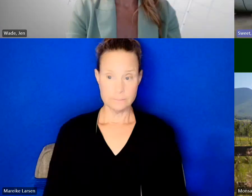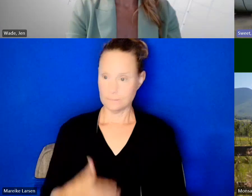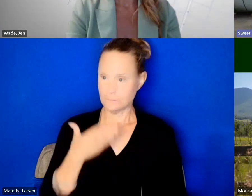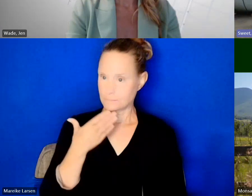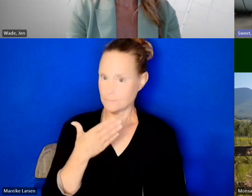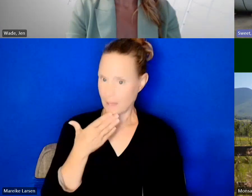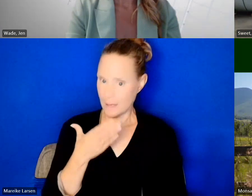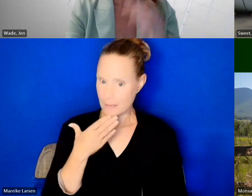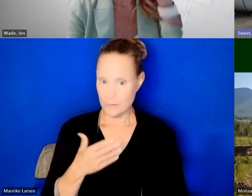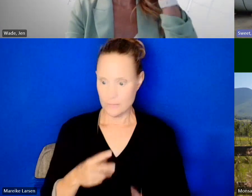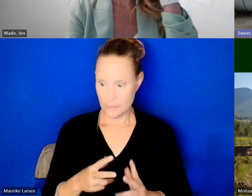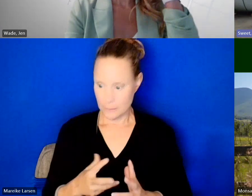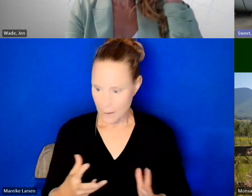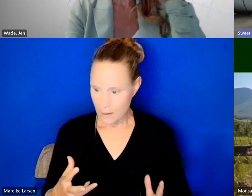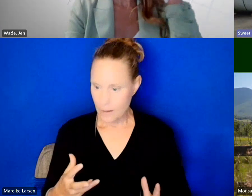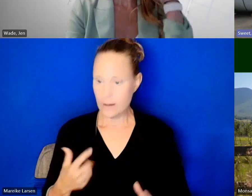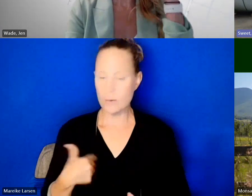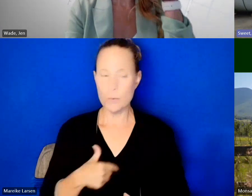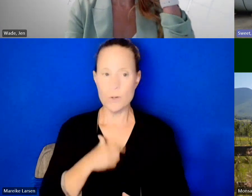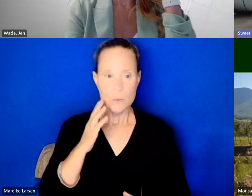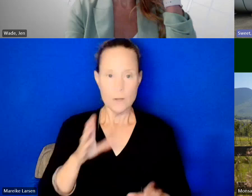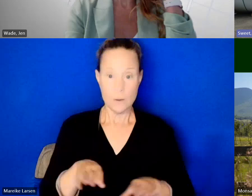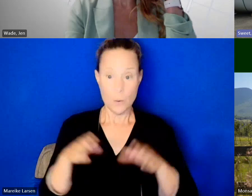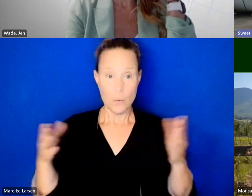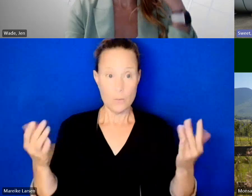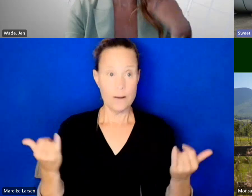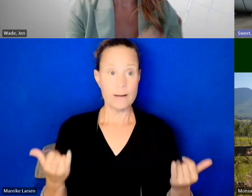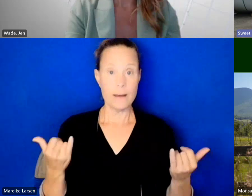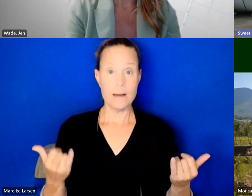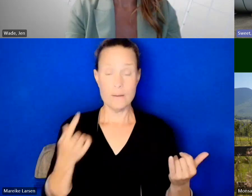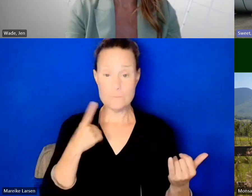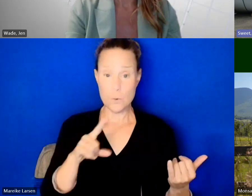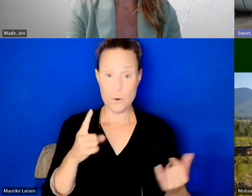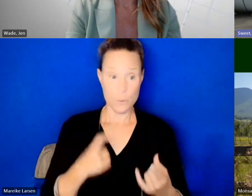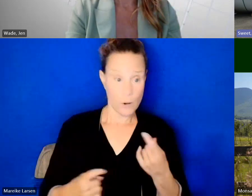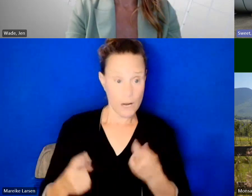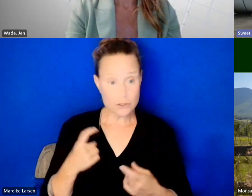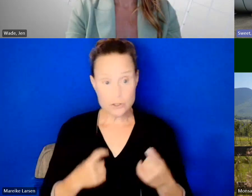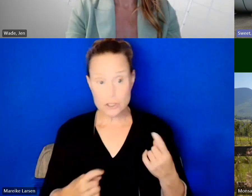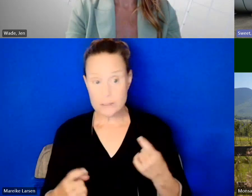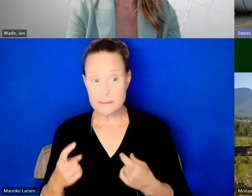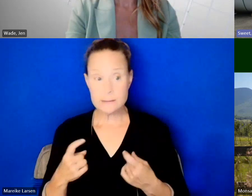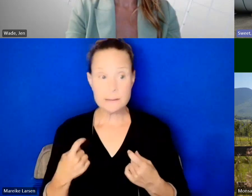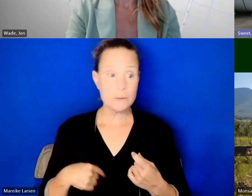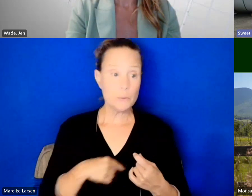Thank you very much. We are going to open it up for questions we can answer,